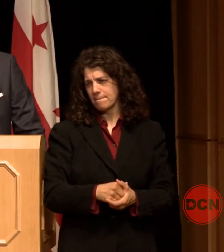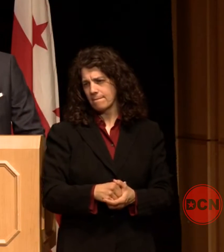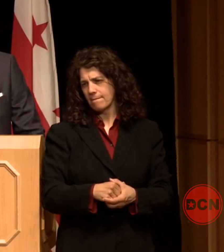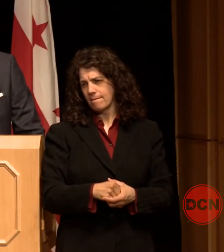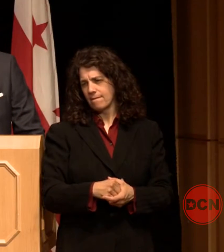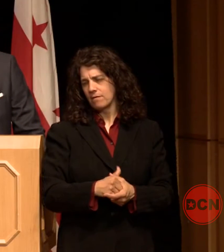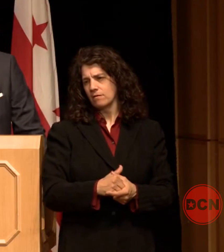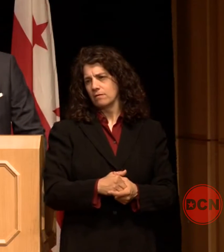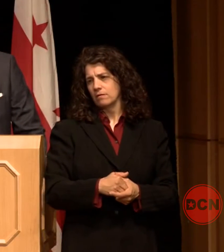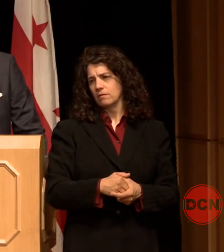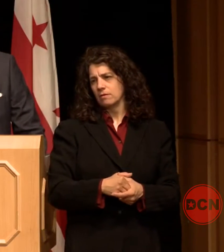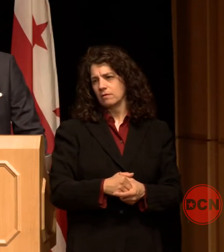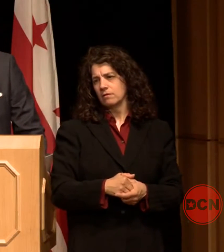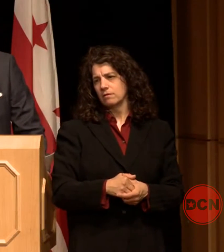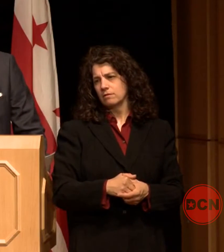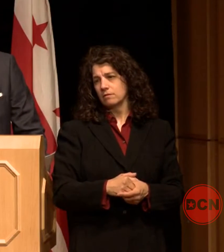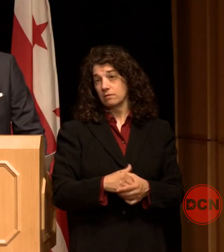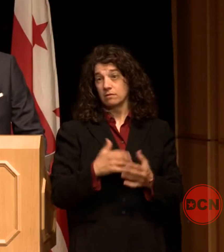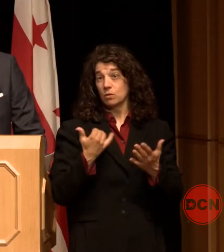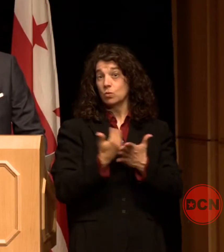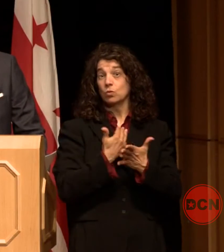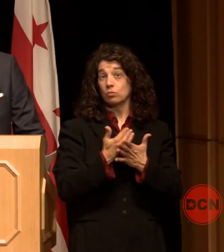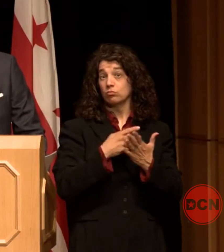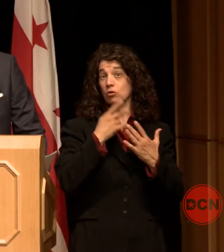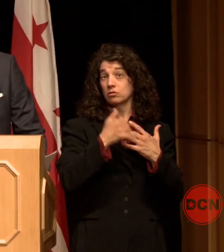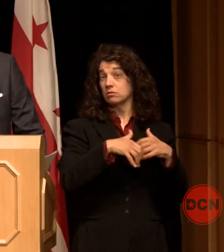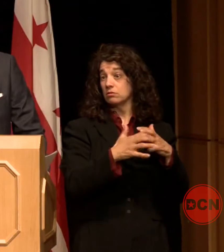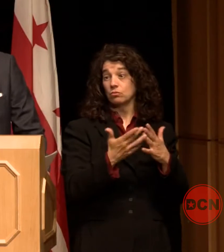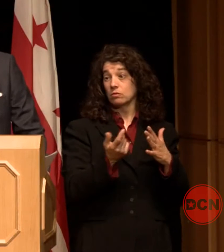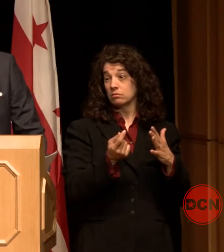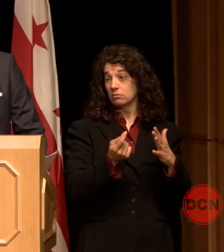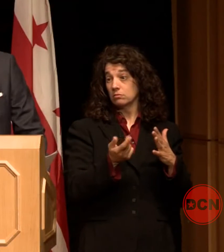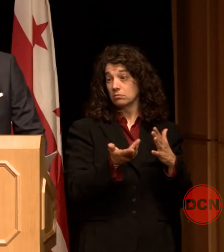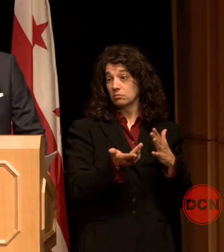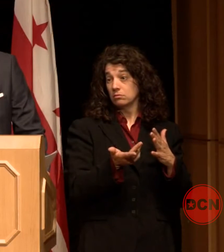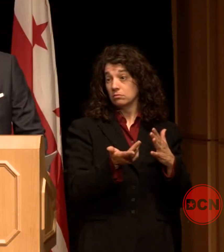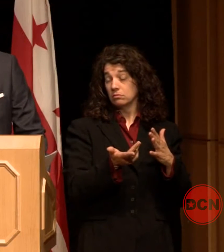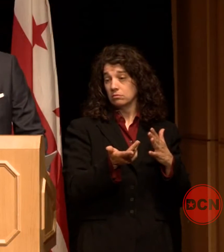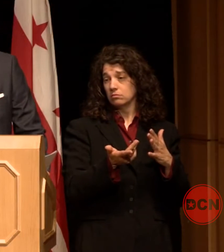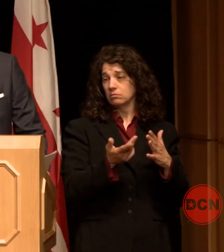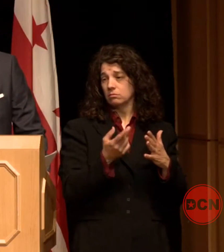THE LOWEST INCOME LEVELS TO PROVIDE RESIDENTS WITH AFFORDABLE HOUSING, AND YOU HAVE HELPED US TO DO THAT.